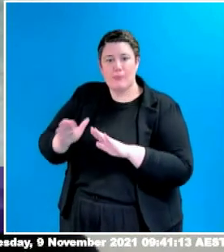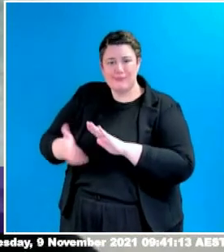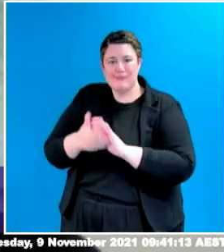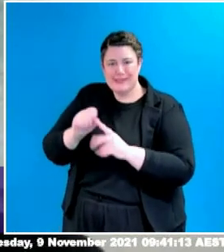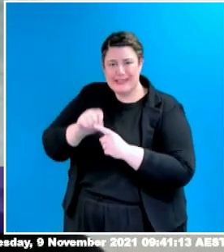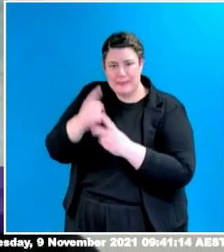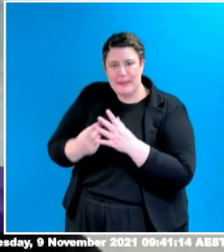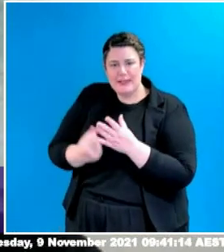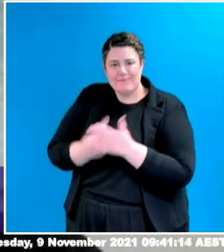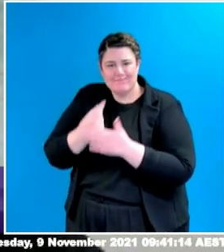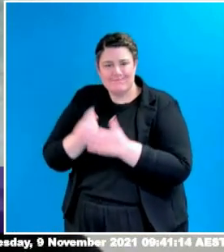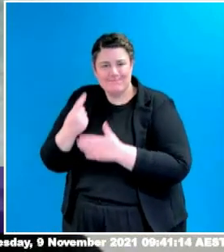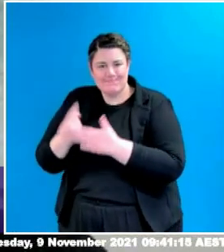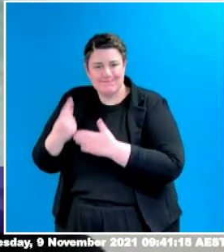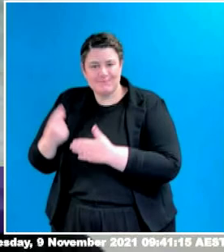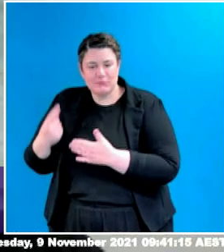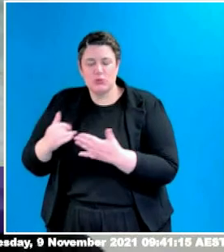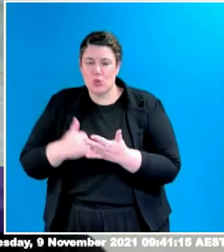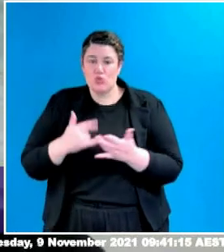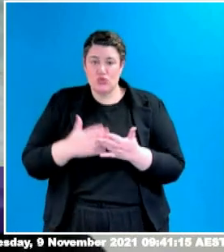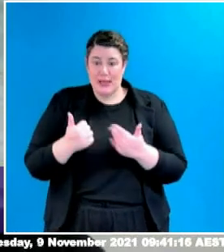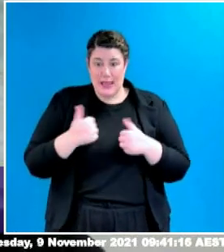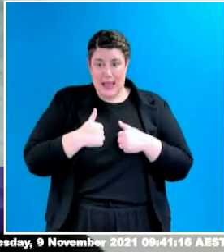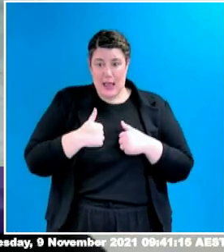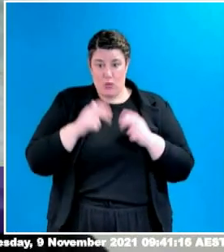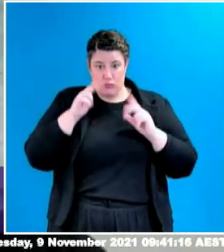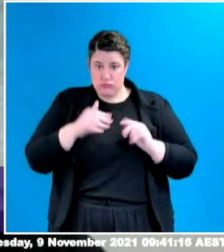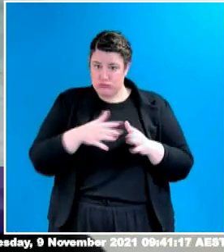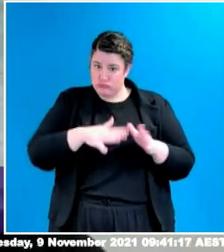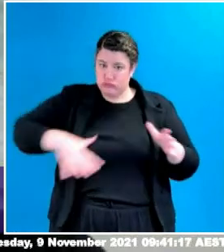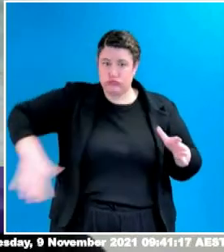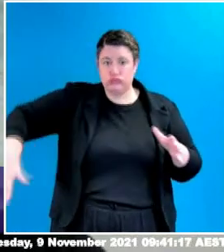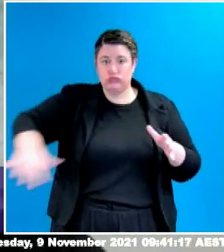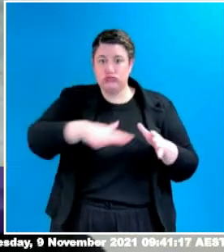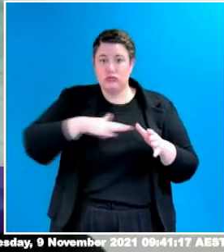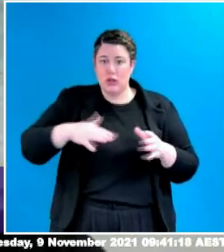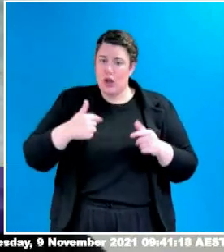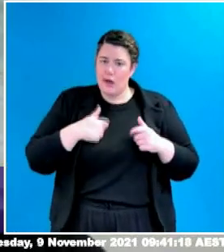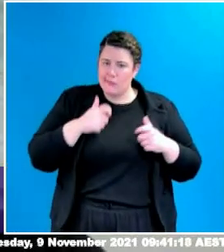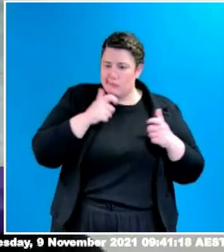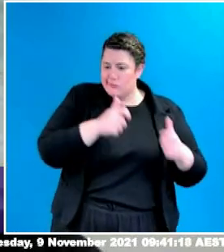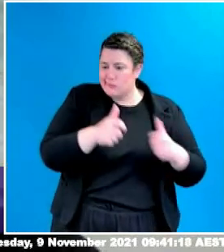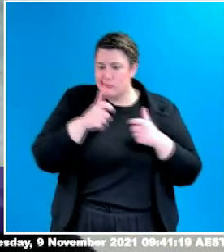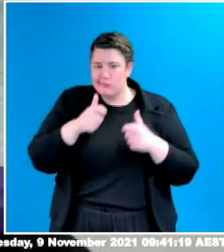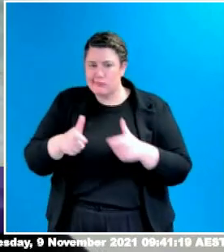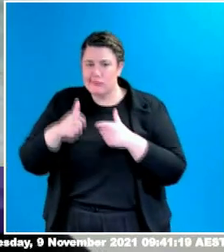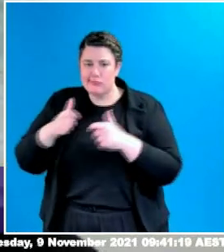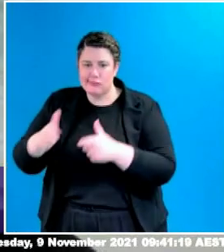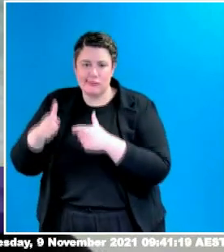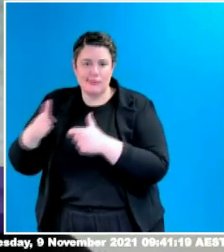So I think, again, we have a broad remit and I have a very close eye on those matters.